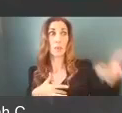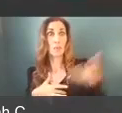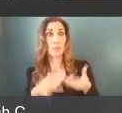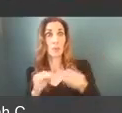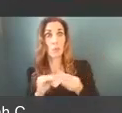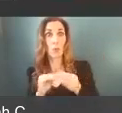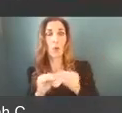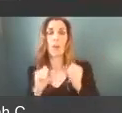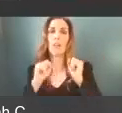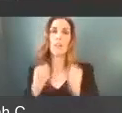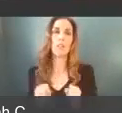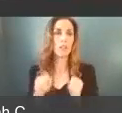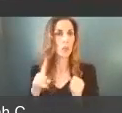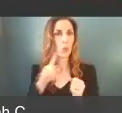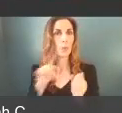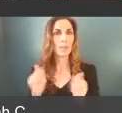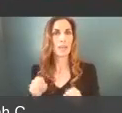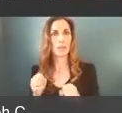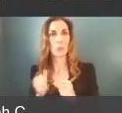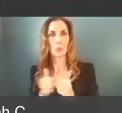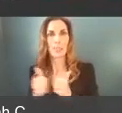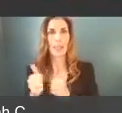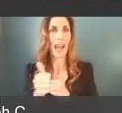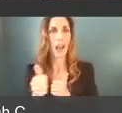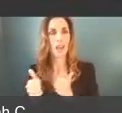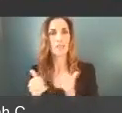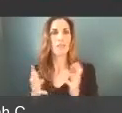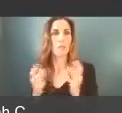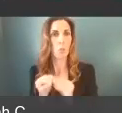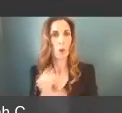get ahead of this thing because we'll have so much more vaccine here in the County.